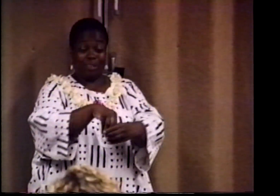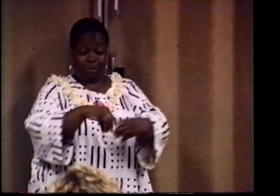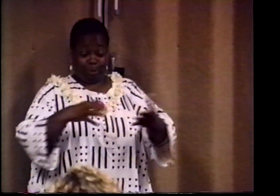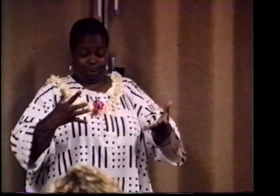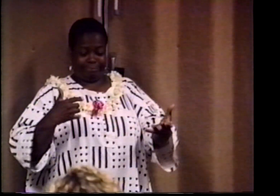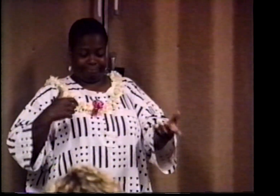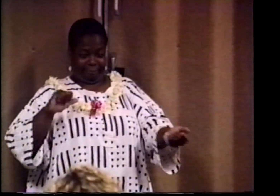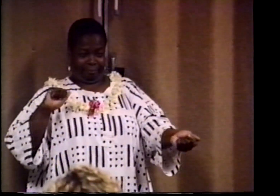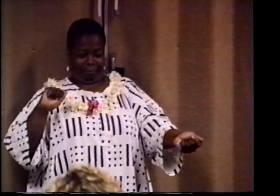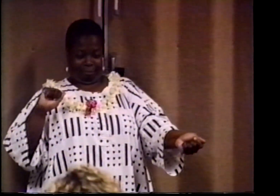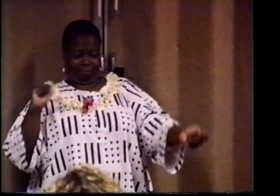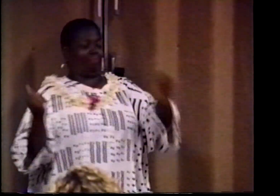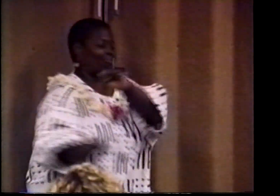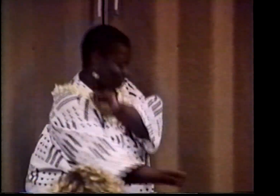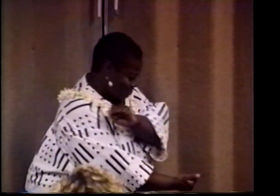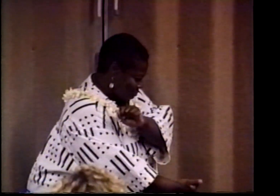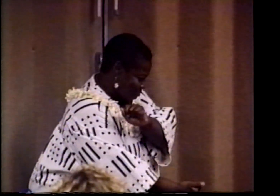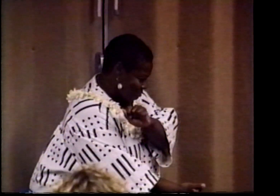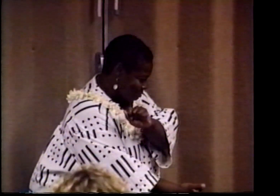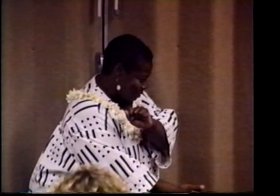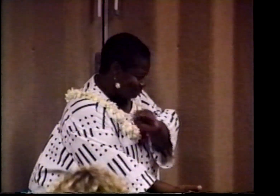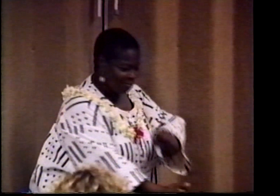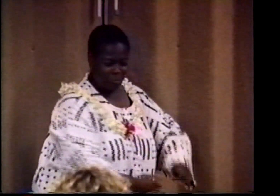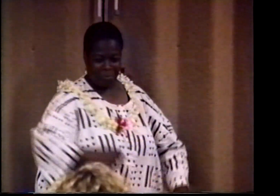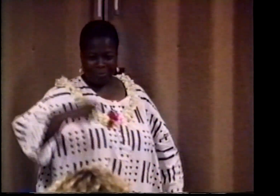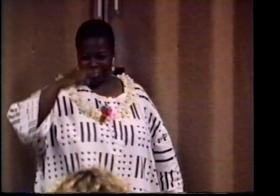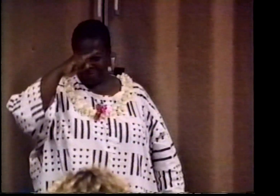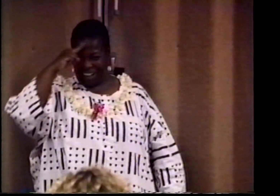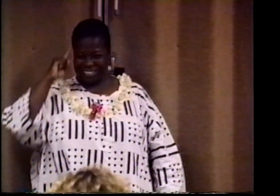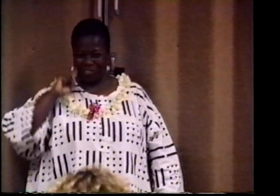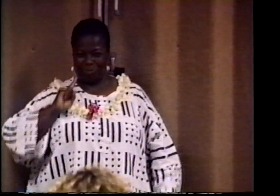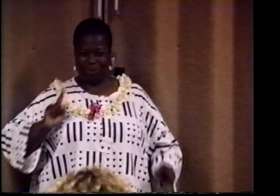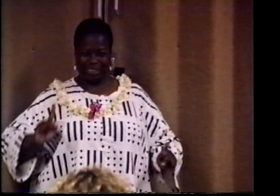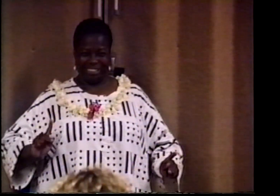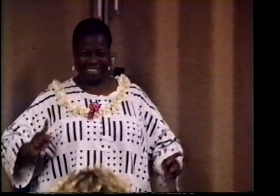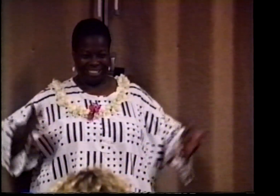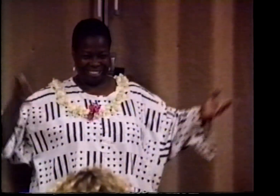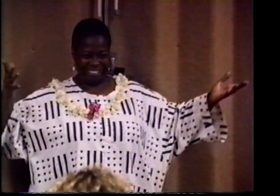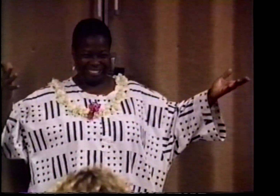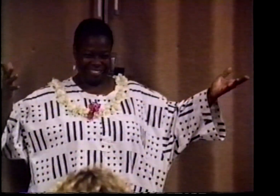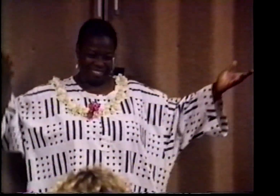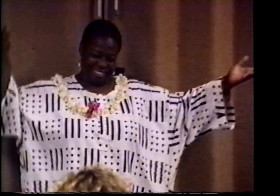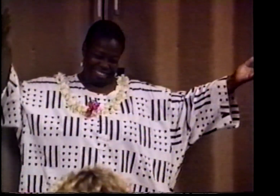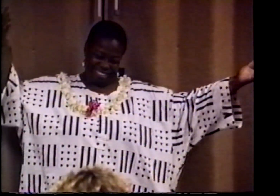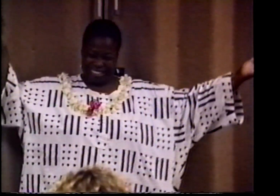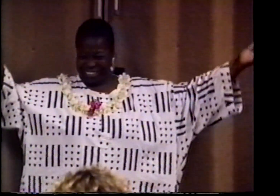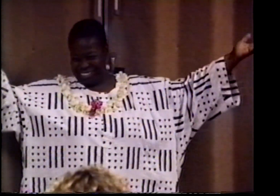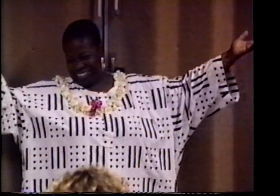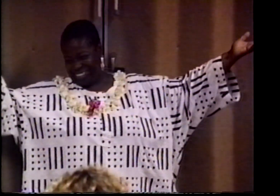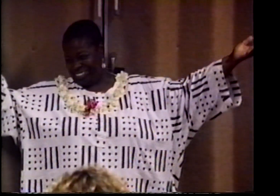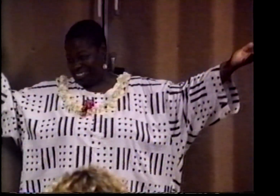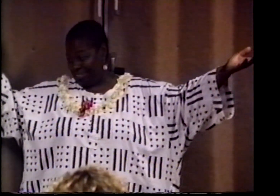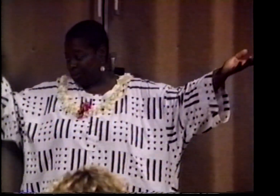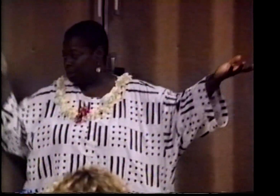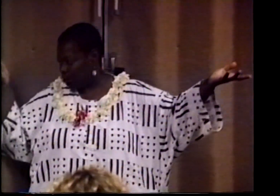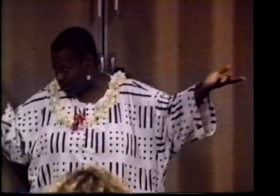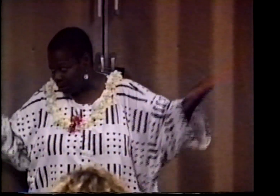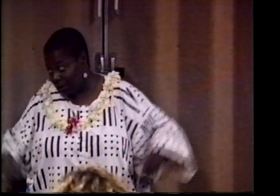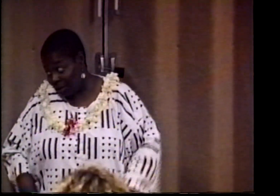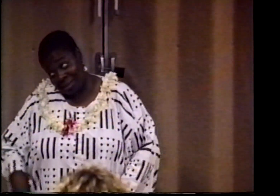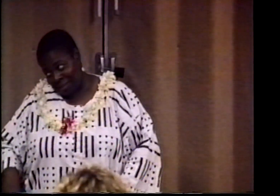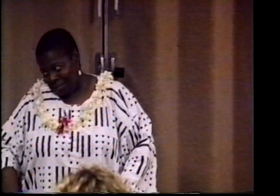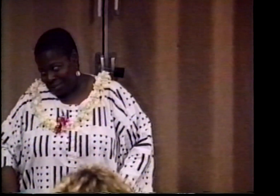And I insinuated myself in this situation and I became a black deaf person as a result.